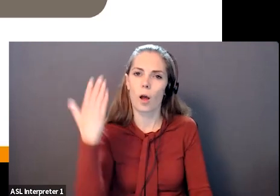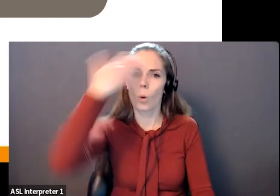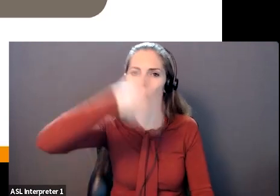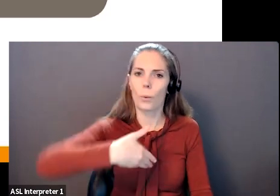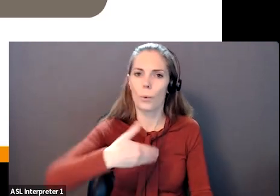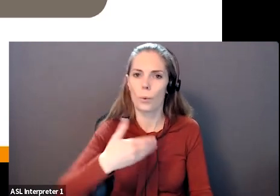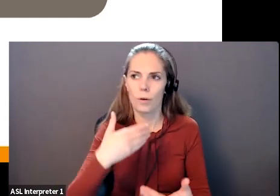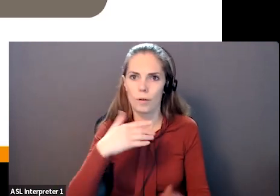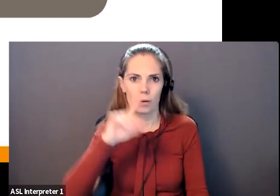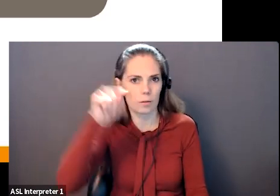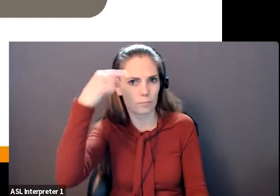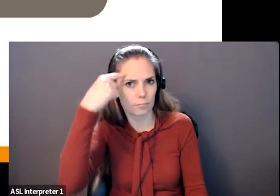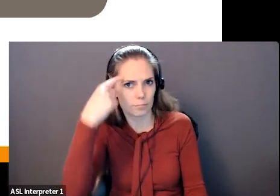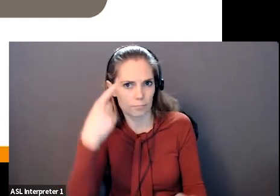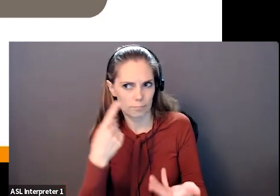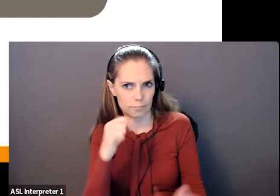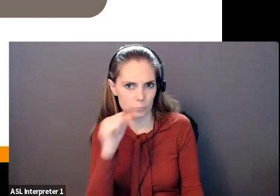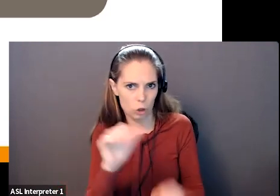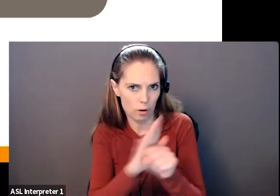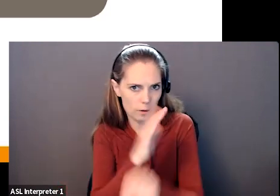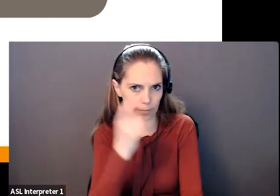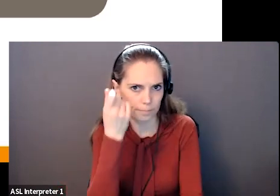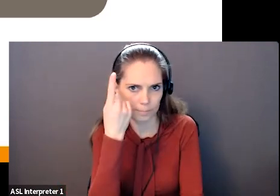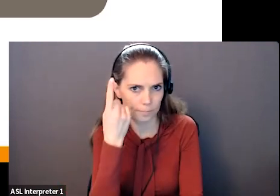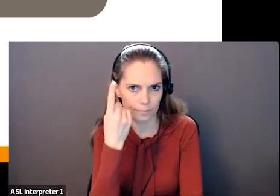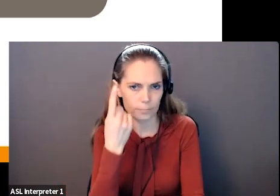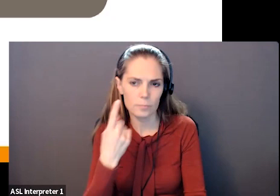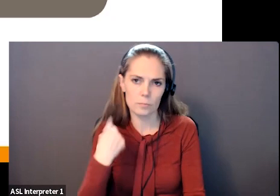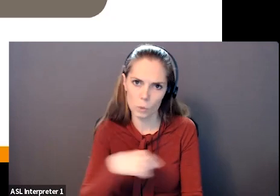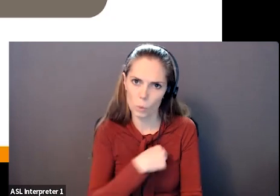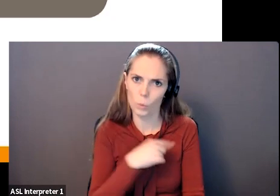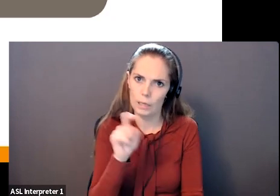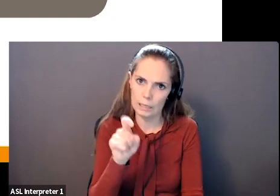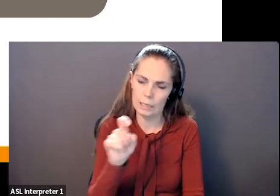really understand what that means and so we’ve needed to a lot of education on what that means.